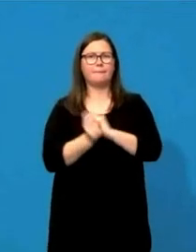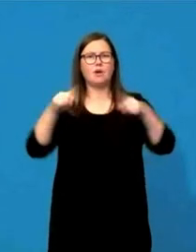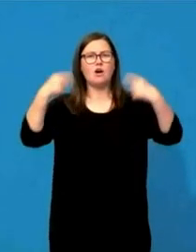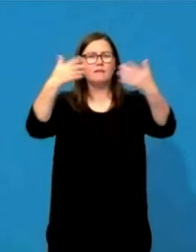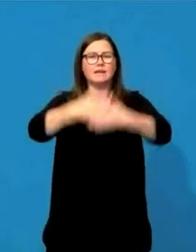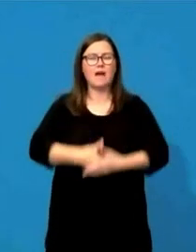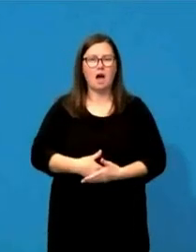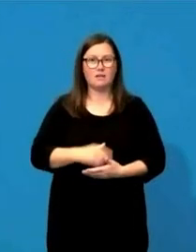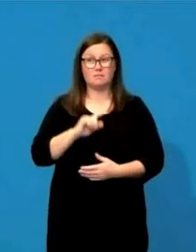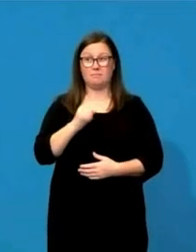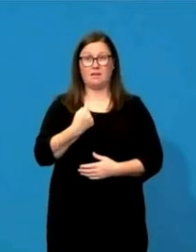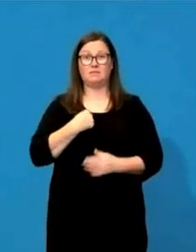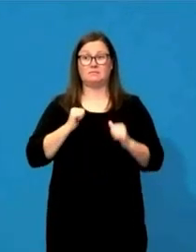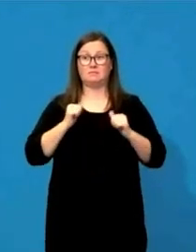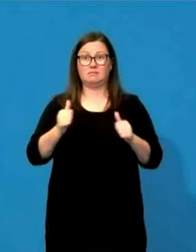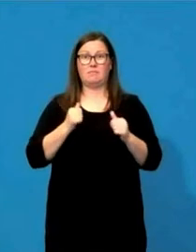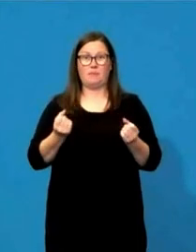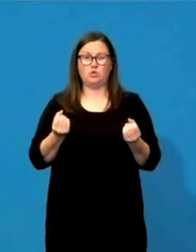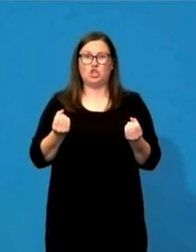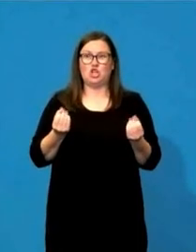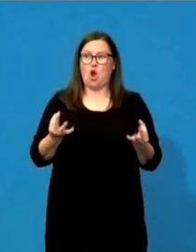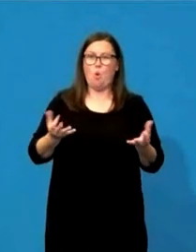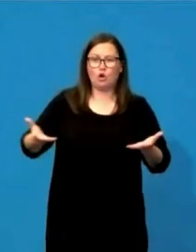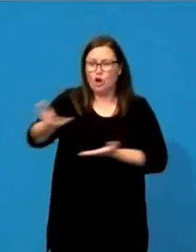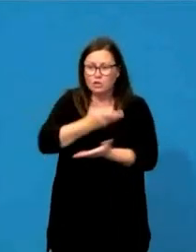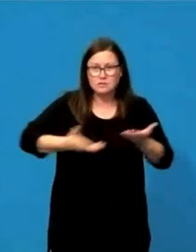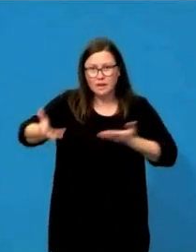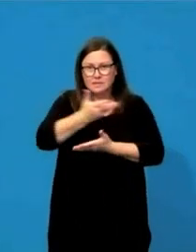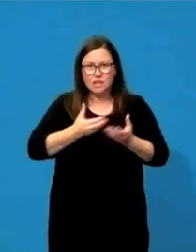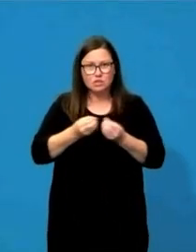I think they just had to get it out, and now that it's out, it would be great if there was